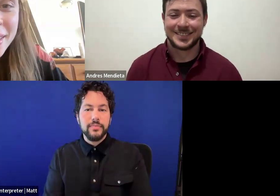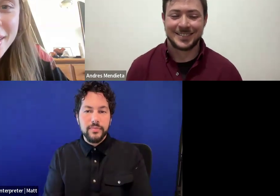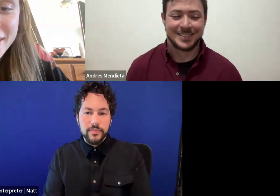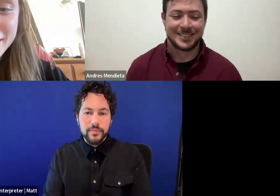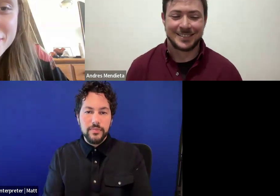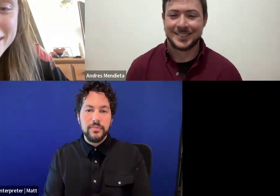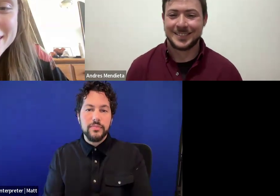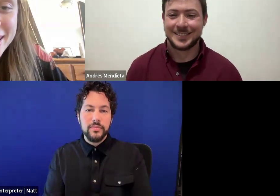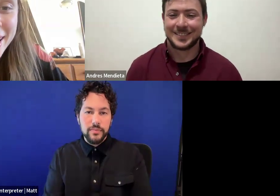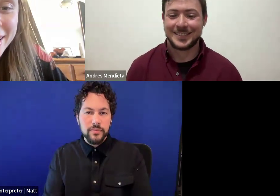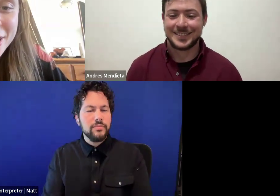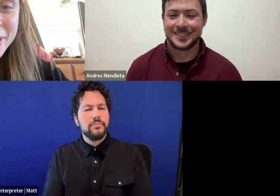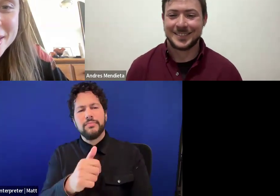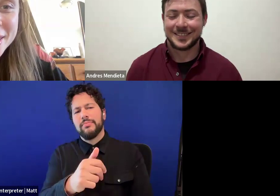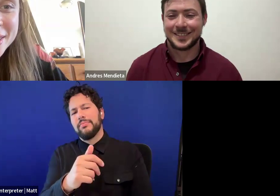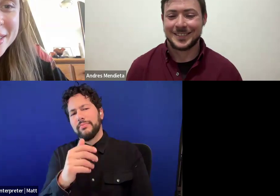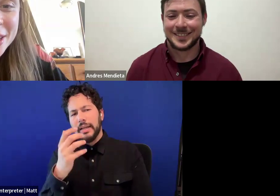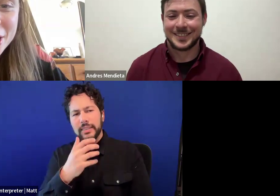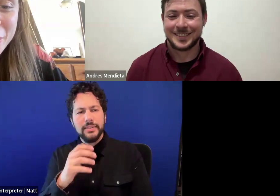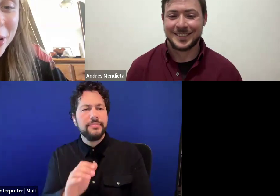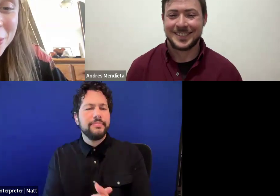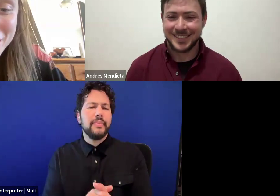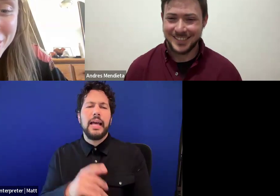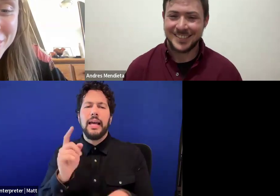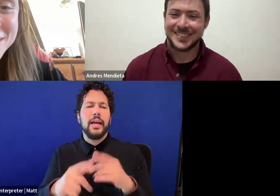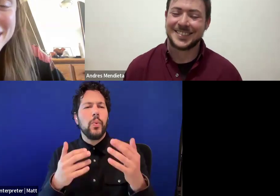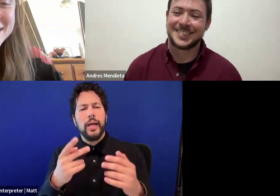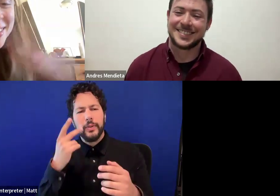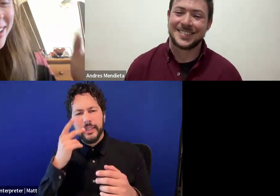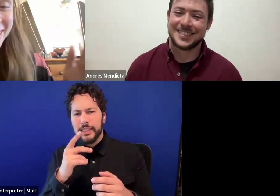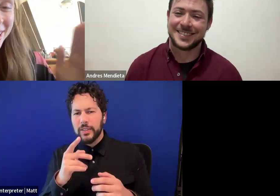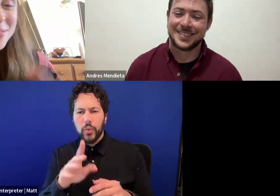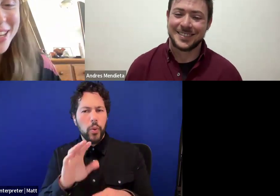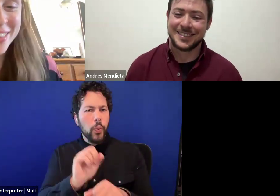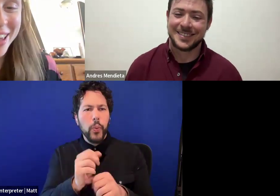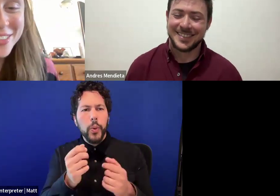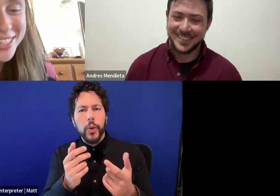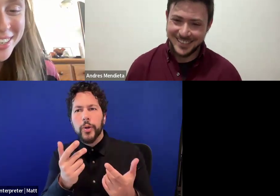Amazing. I cannot wait to see where your work goes, and get the update at the end of this year.